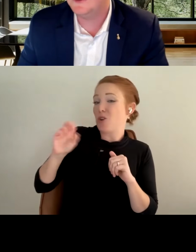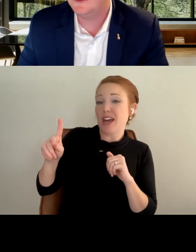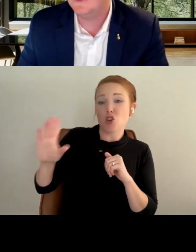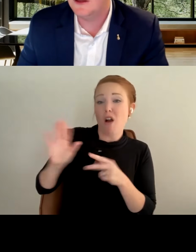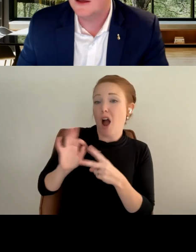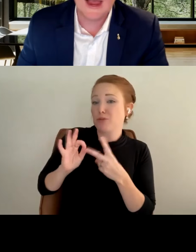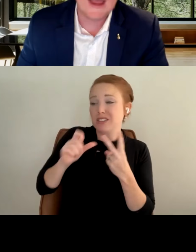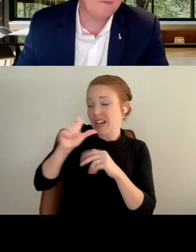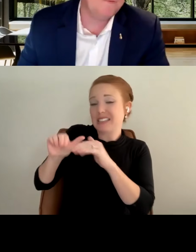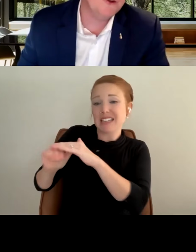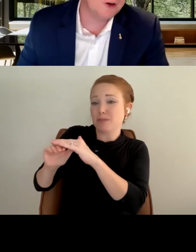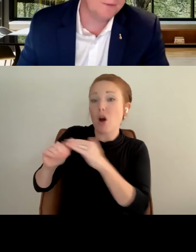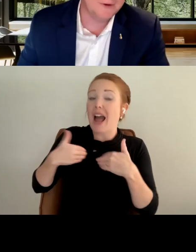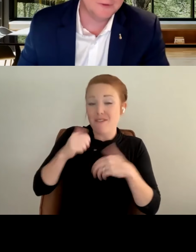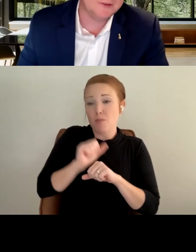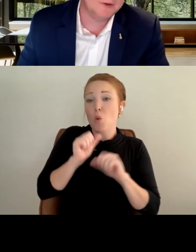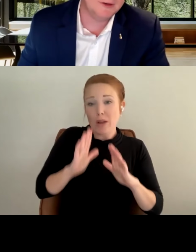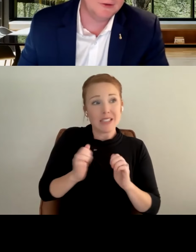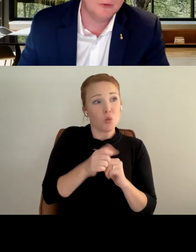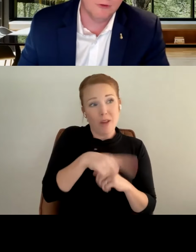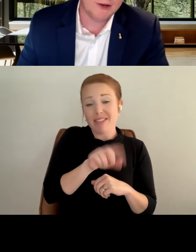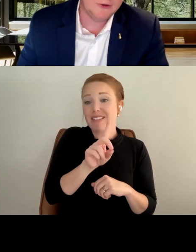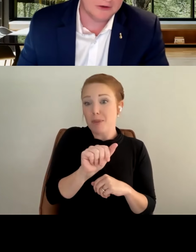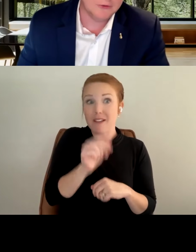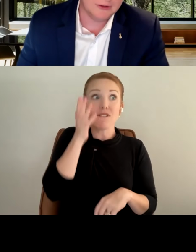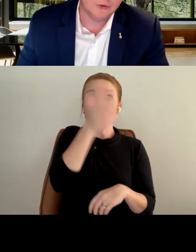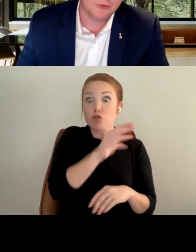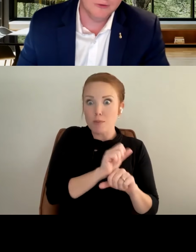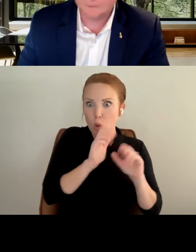disabilities, I have future employees with disabilities who want to use these tools.